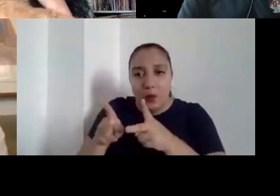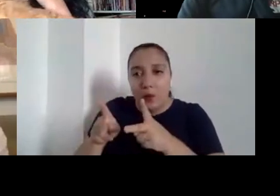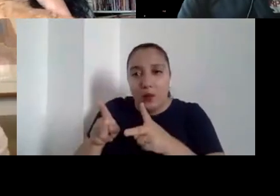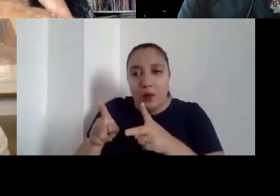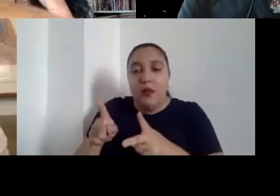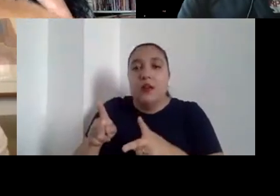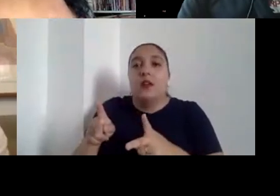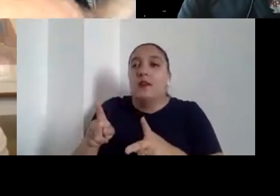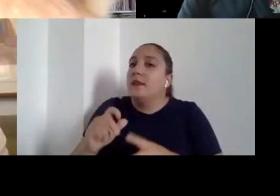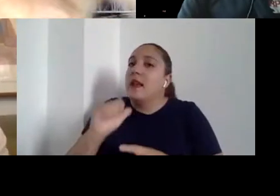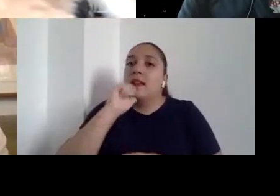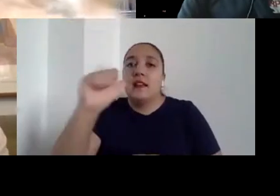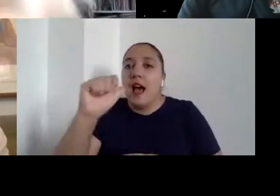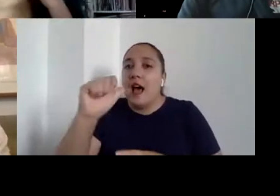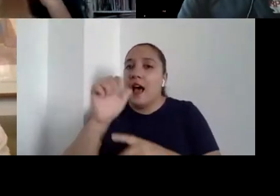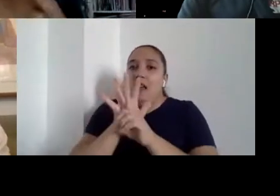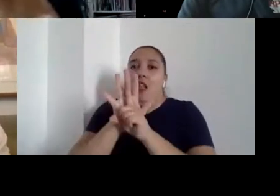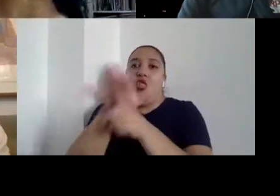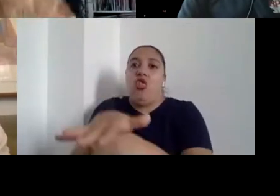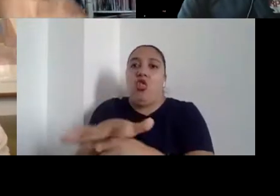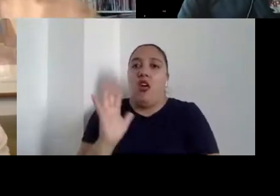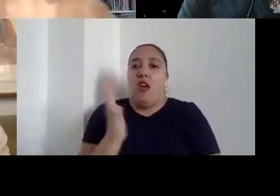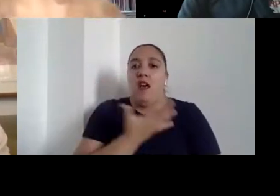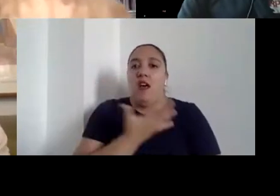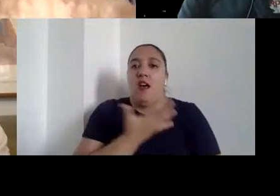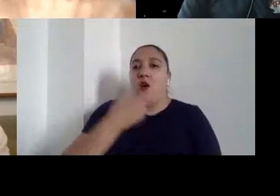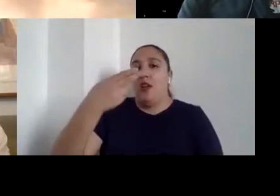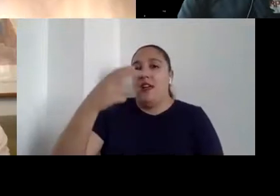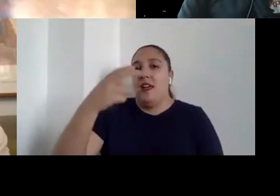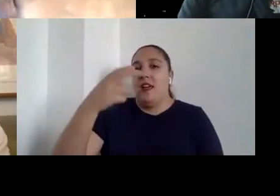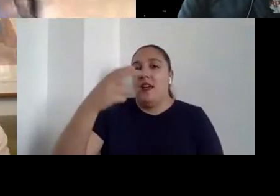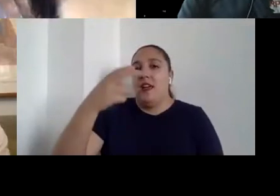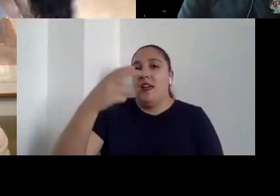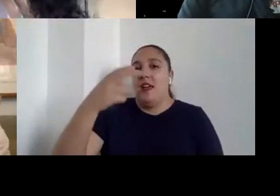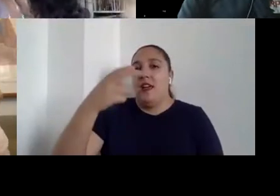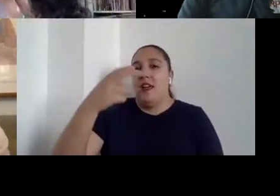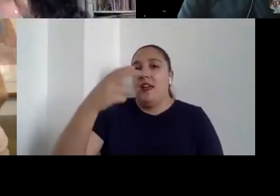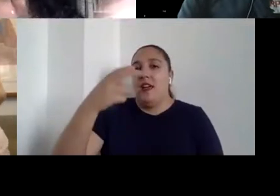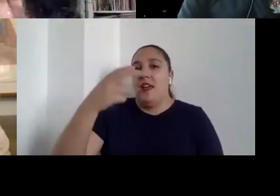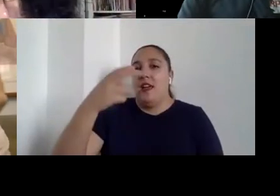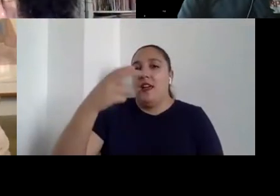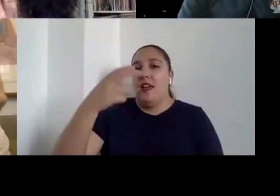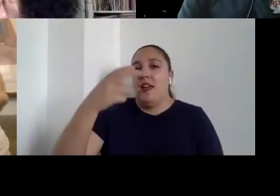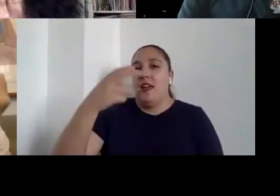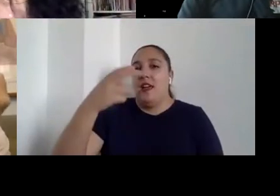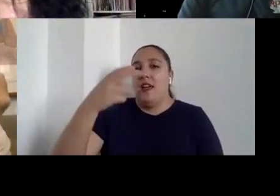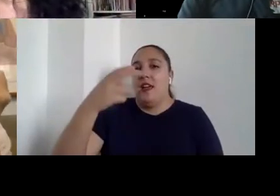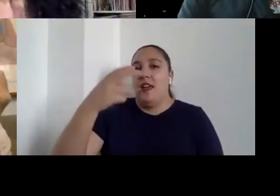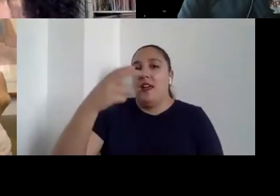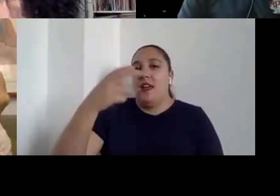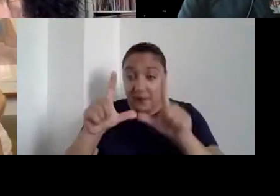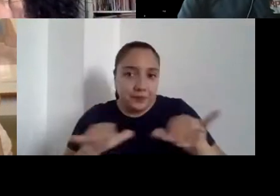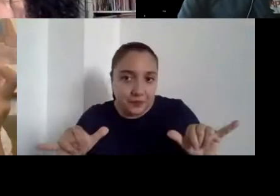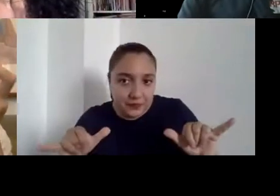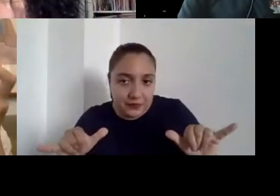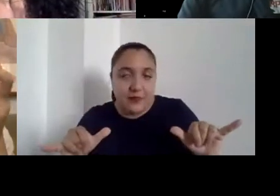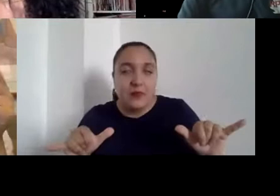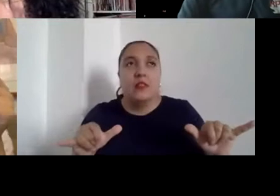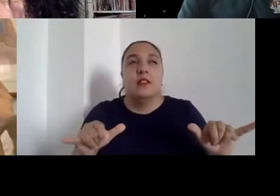this hegemonic frame and how we do it while still holding very true to the why that Gabri